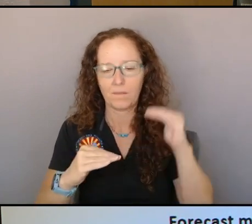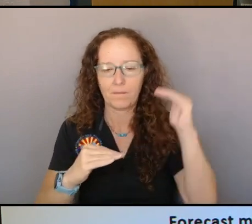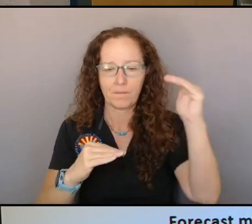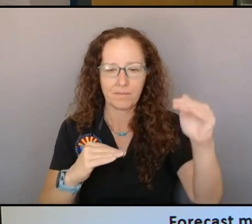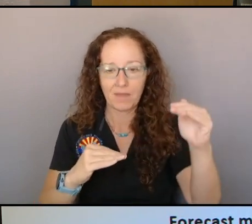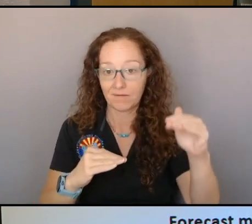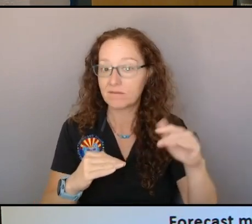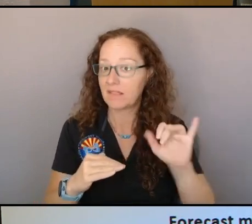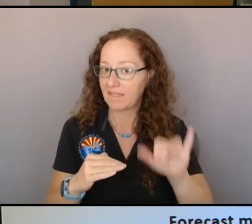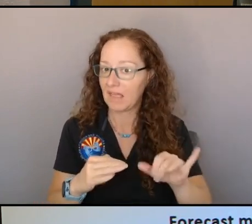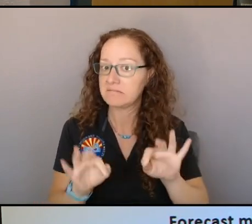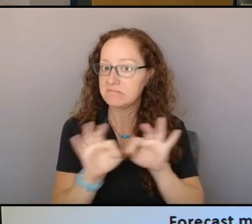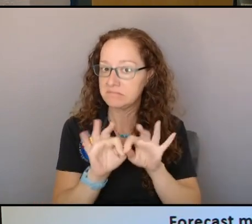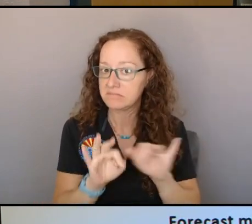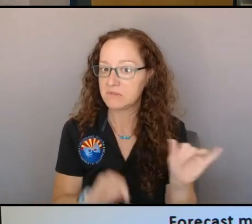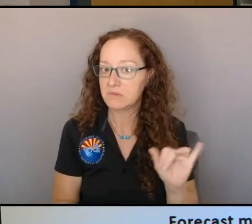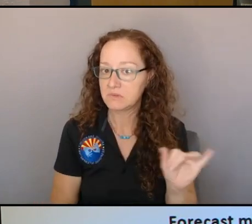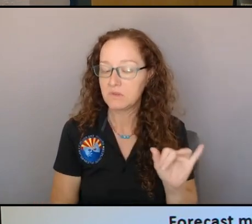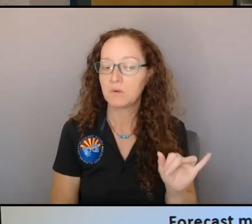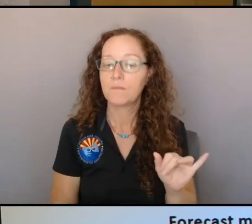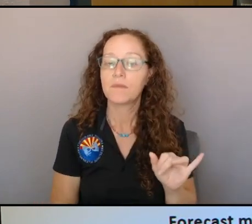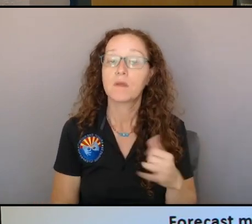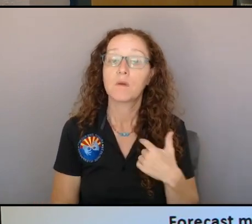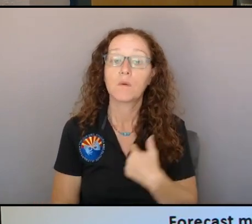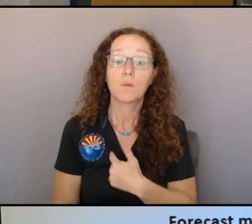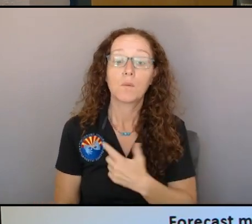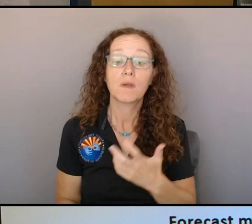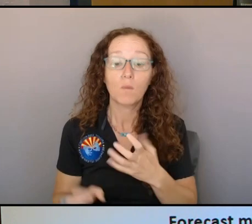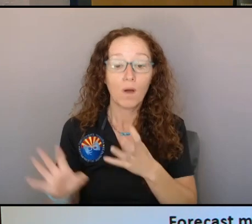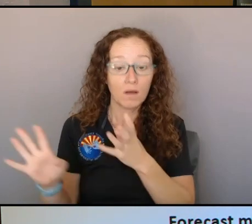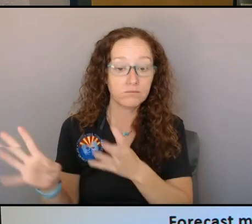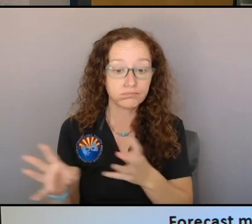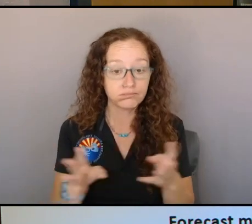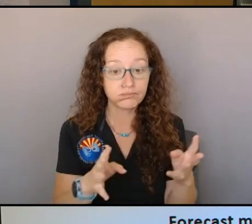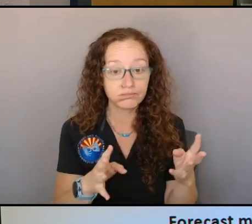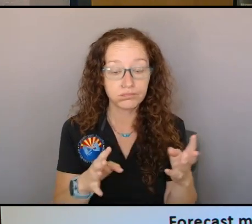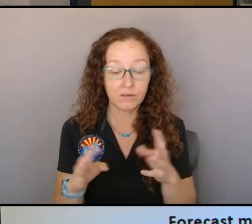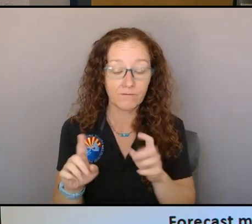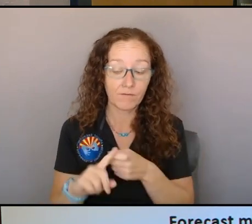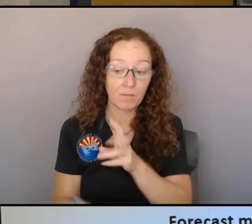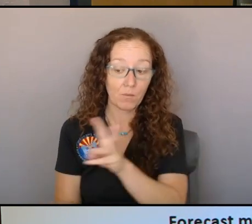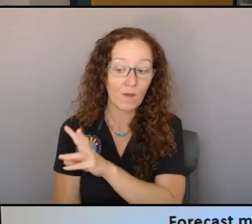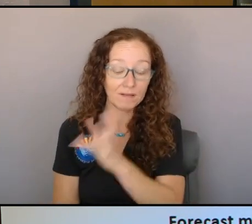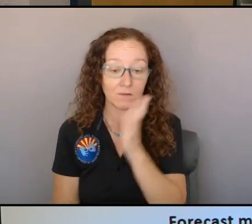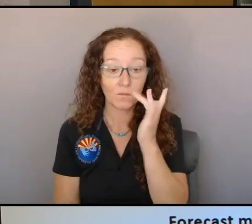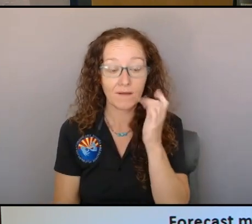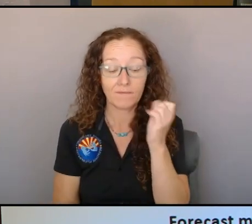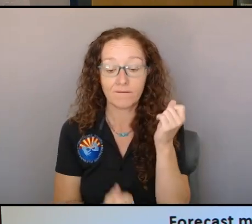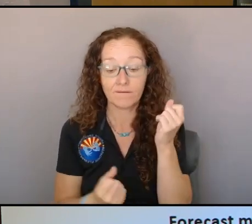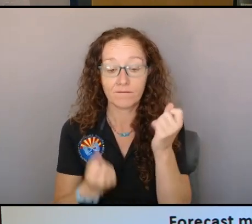because the fire is trying to grow to the west into that Pecos Wilderness and the Pecos Valley drainages and we really